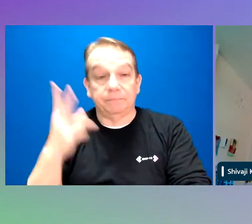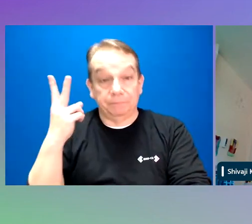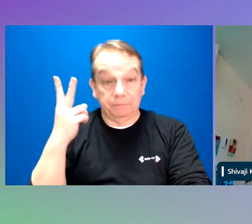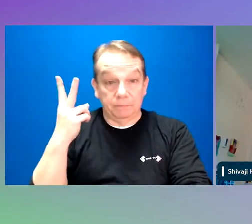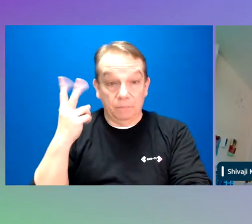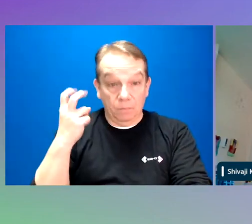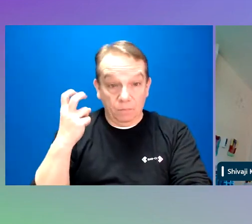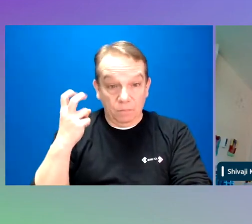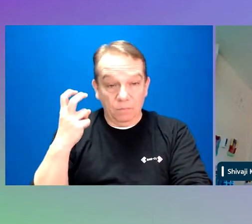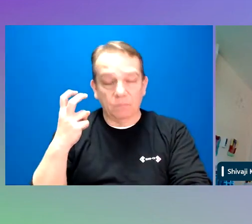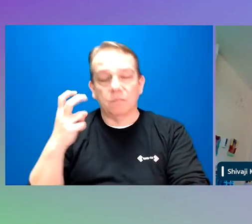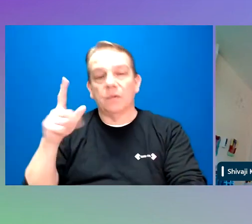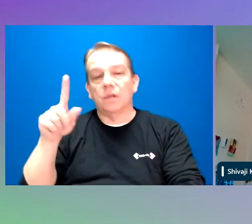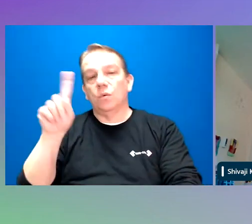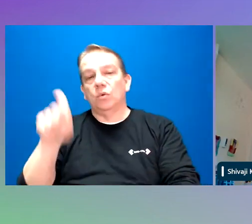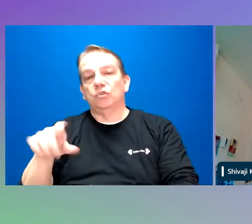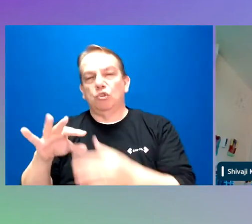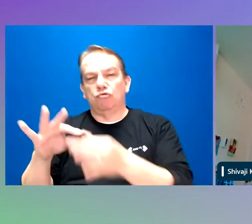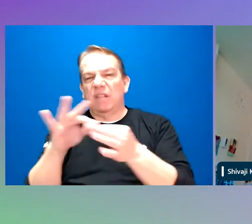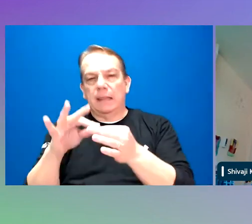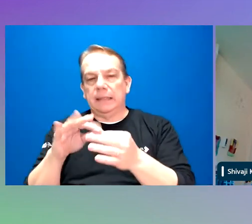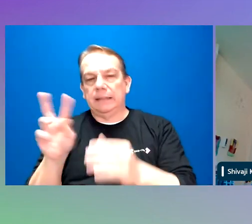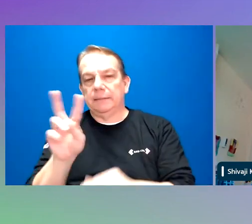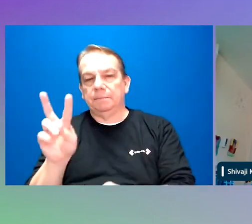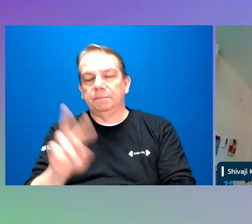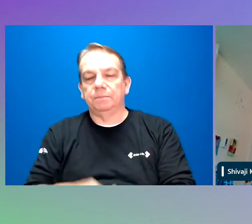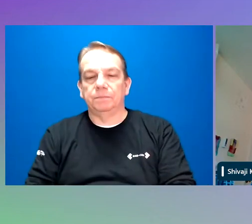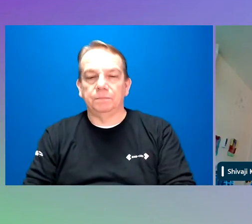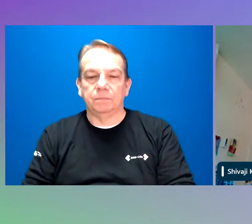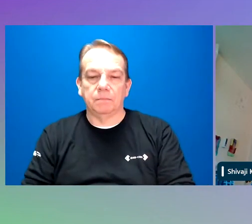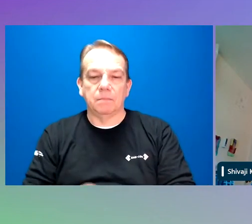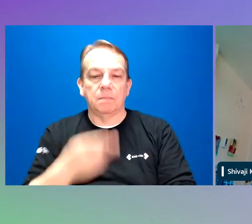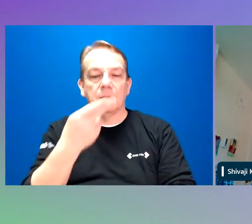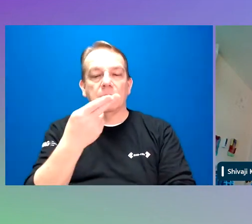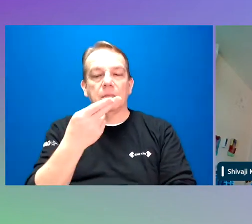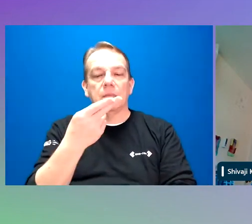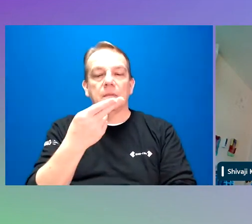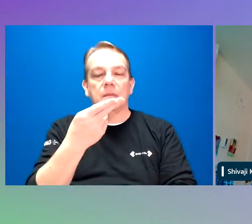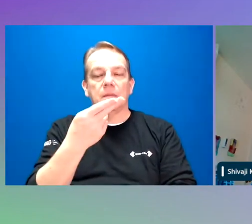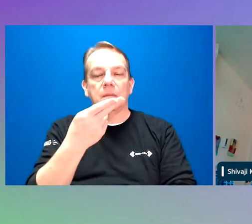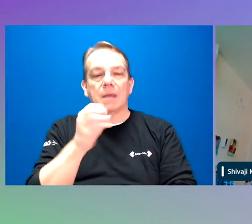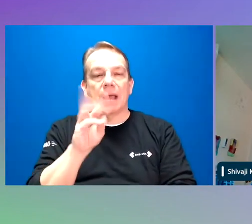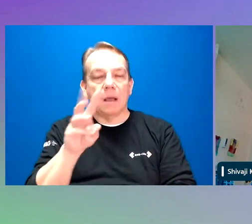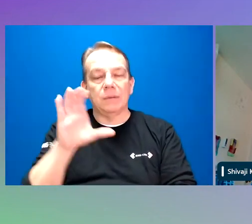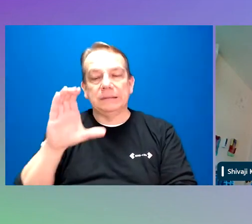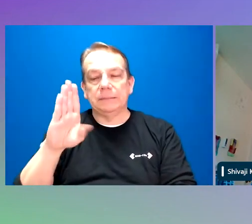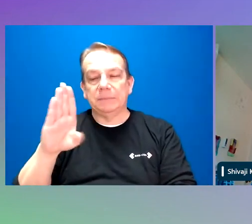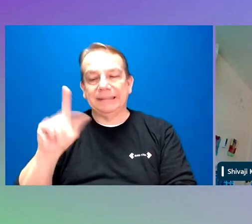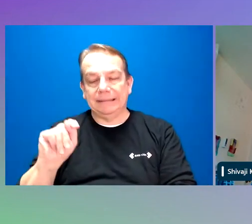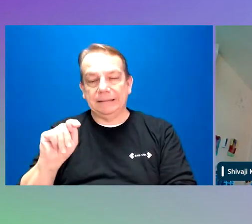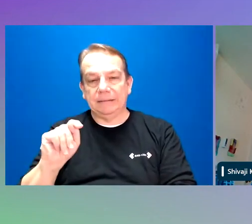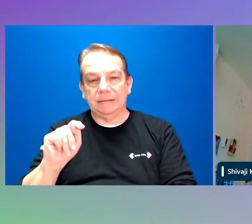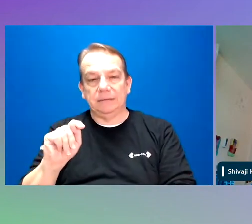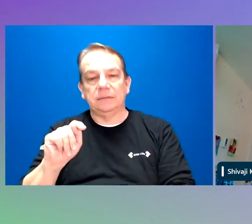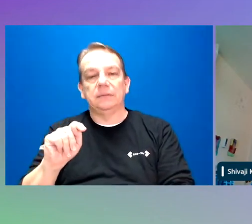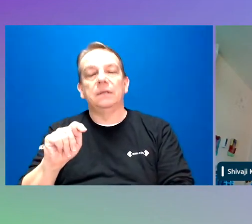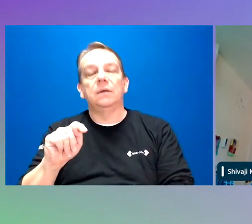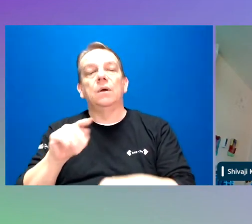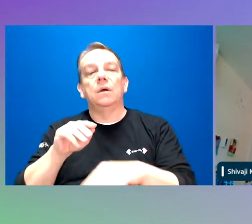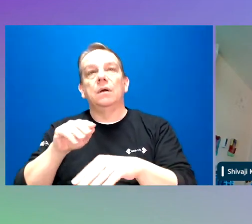to each other is or are how does the CBT work alongside accessibility consultants and